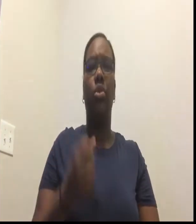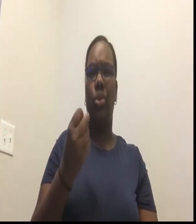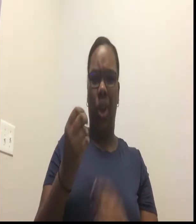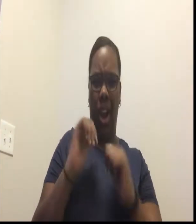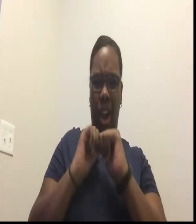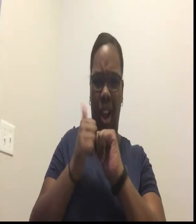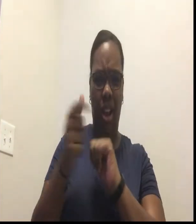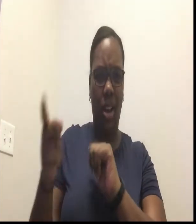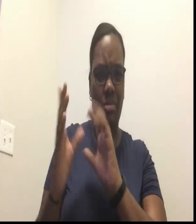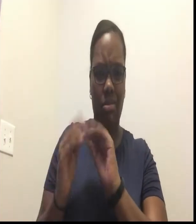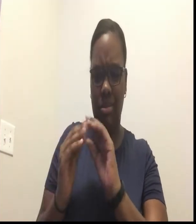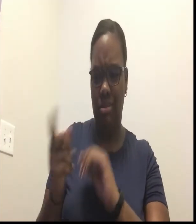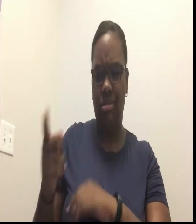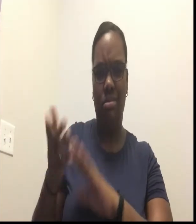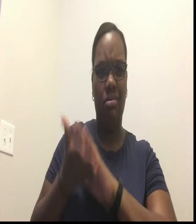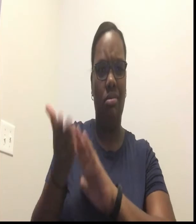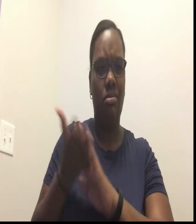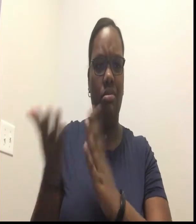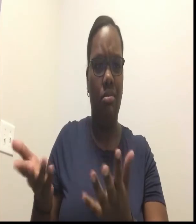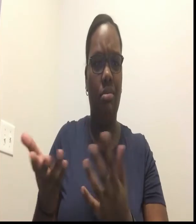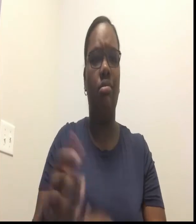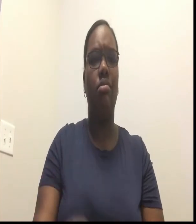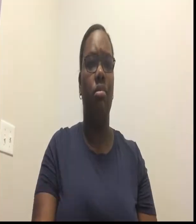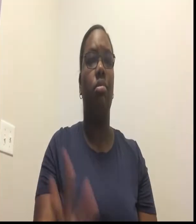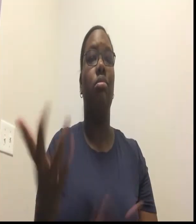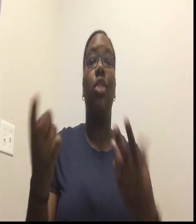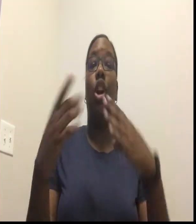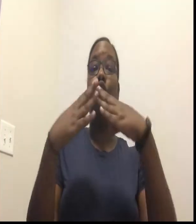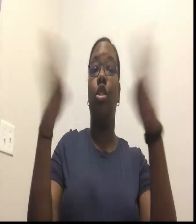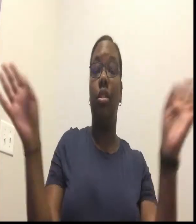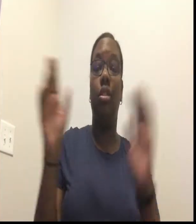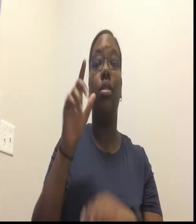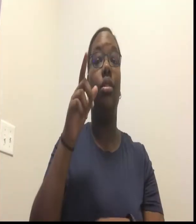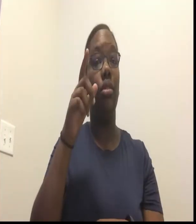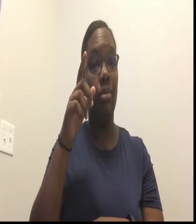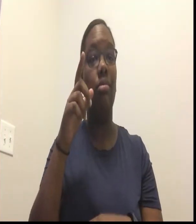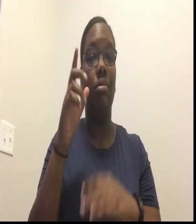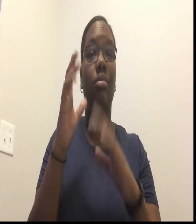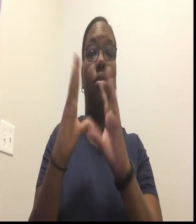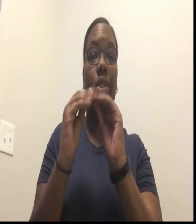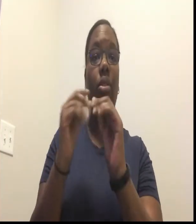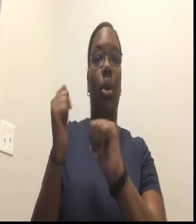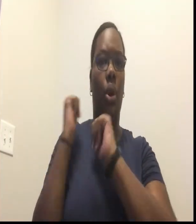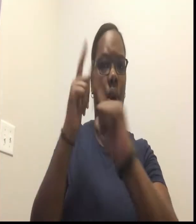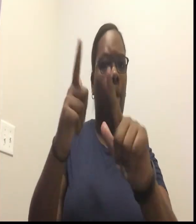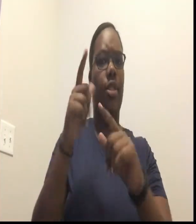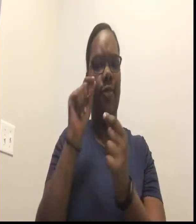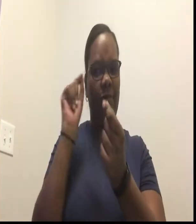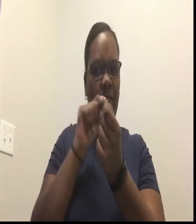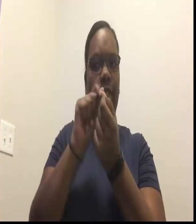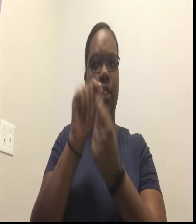that's where you'll see the sample agenda or the sample order of business.